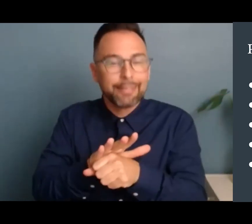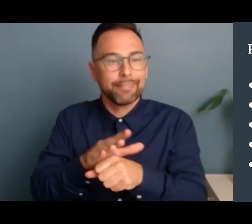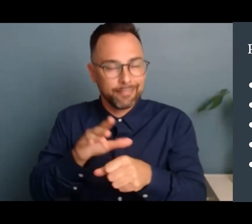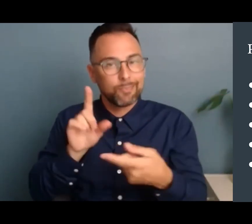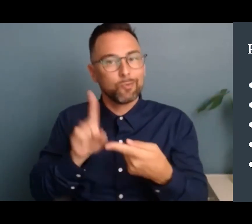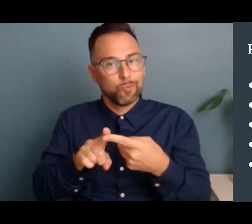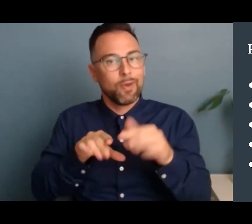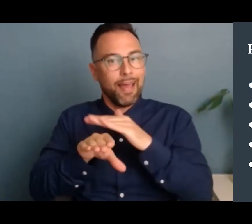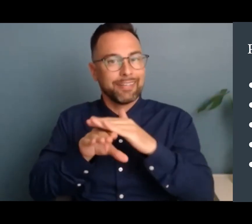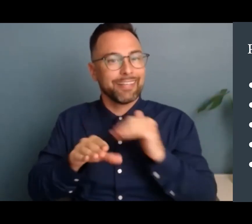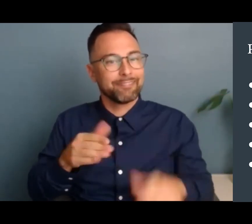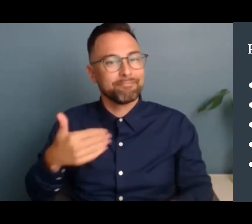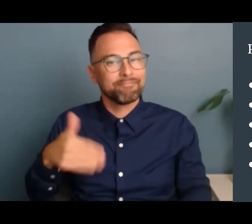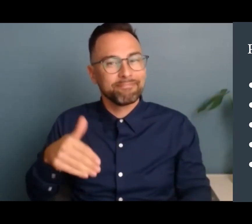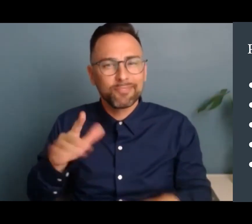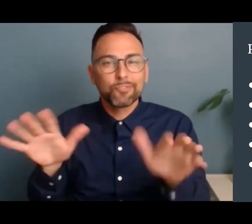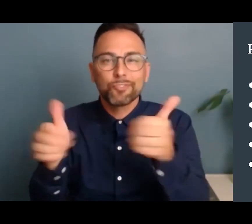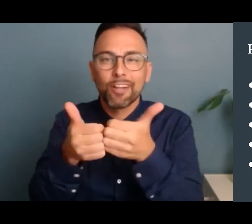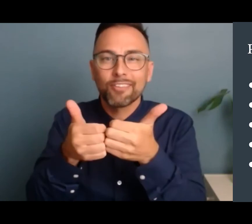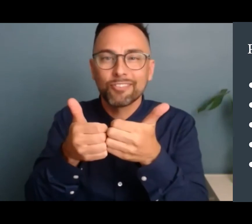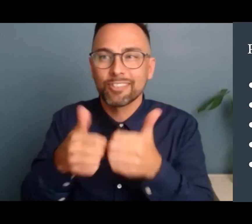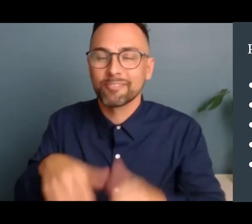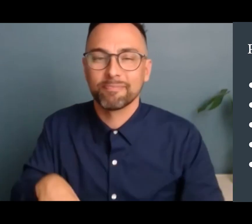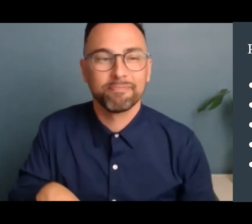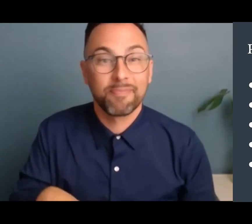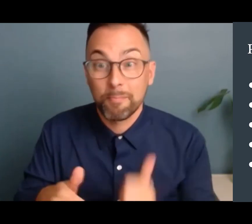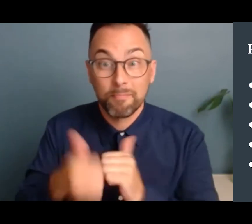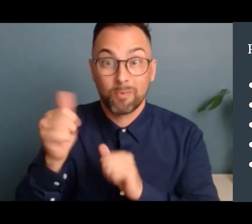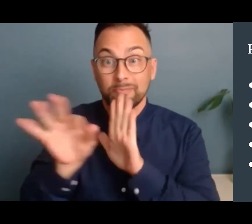to access campus-wide, it's a challenge, you're not wrong. And most of you--